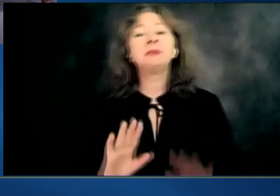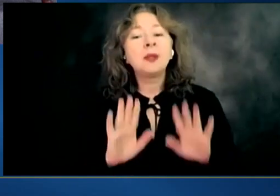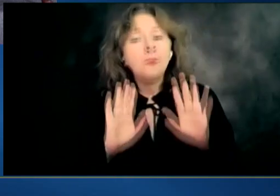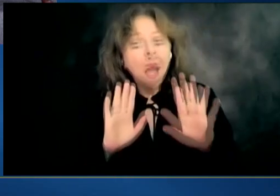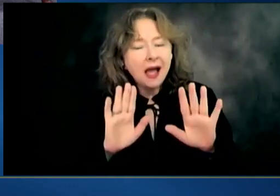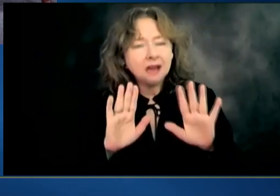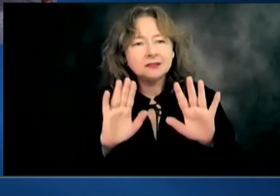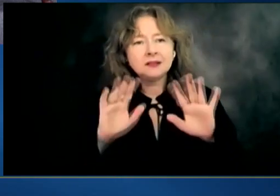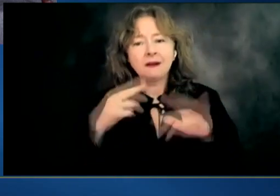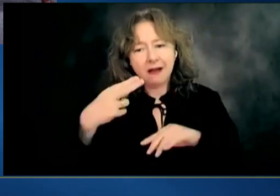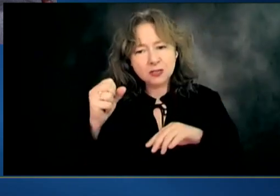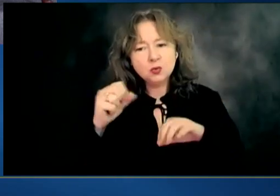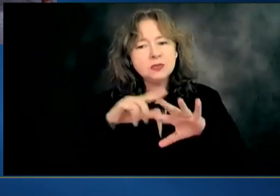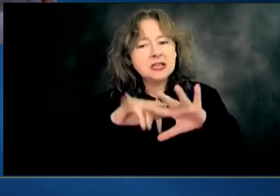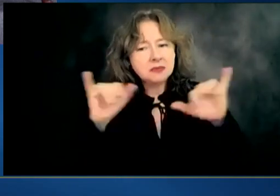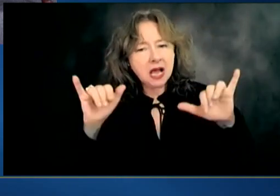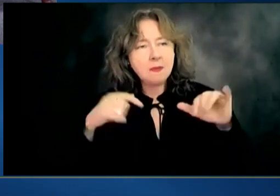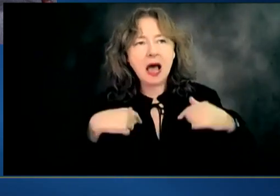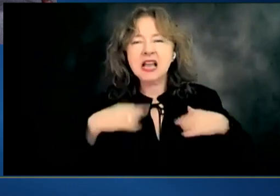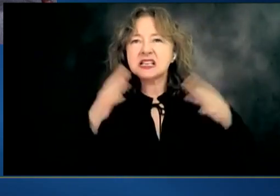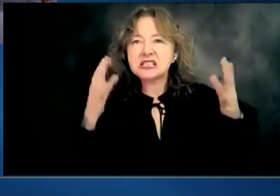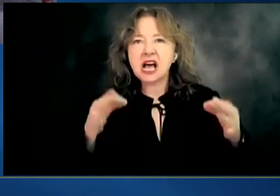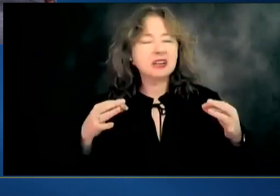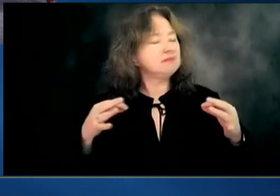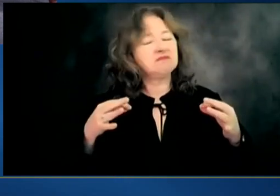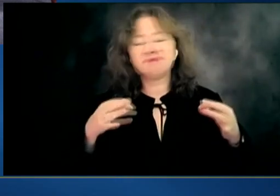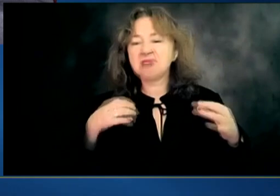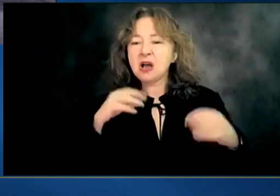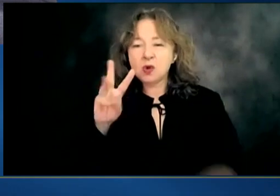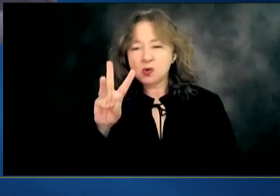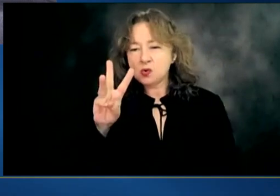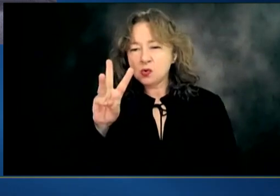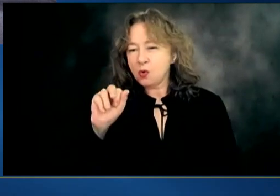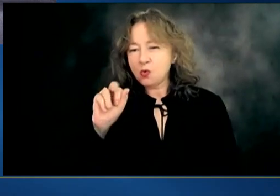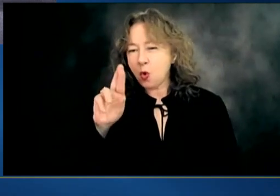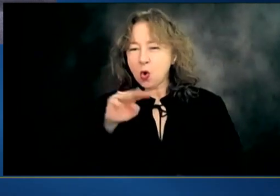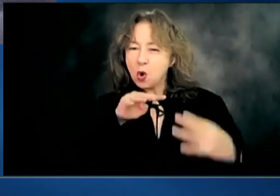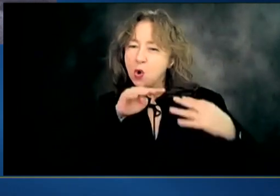that I declared war on sickle cell disease. I said that since sickle cell disease had